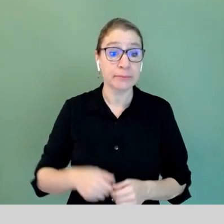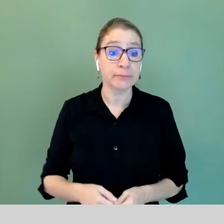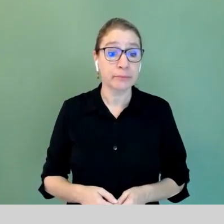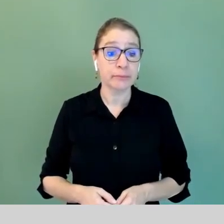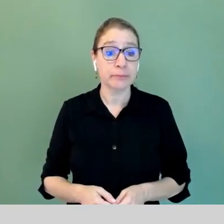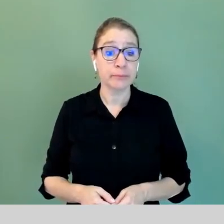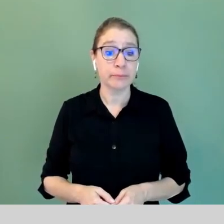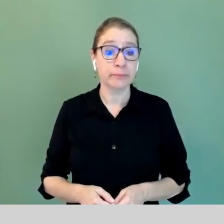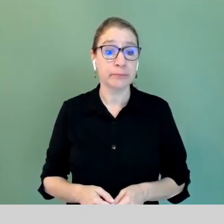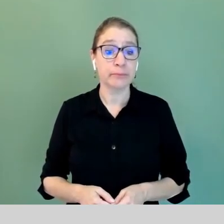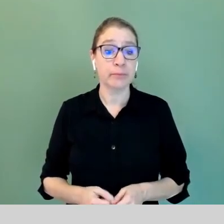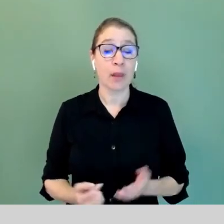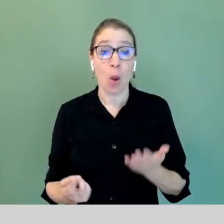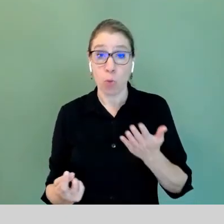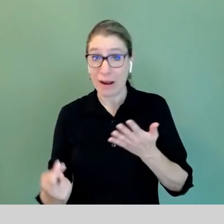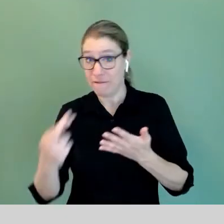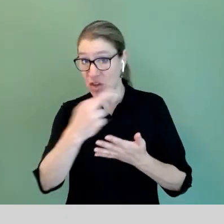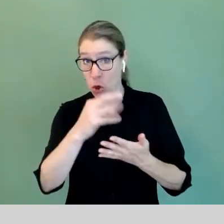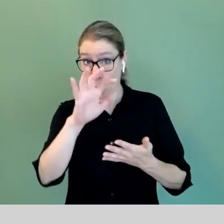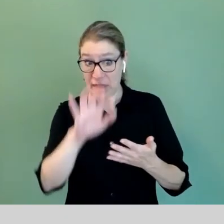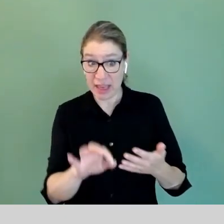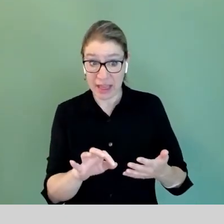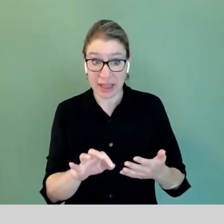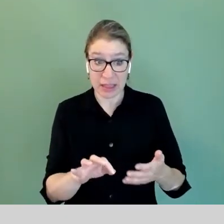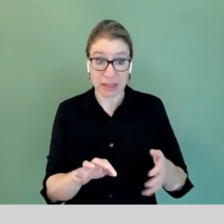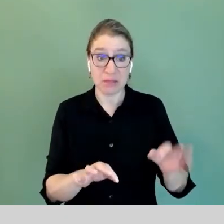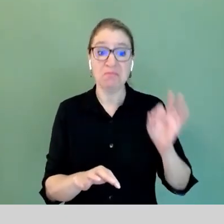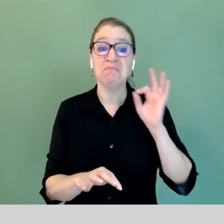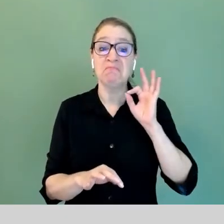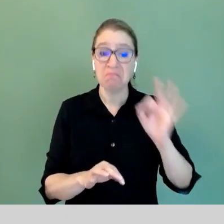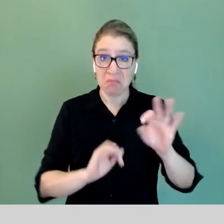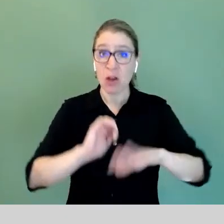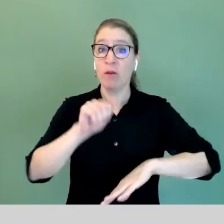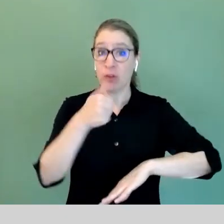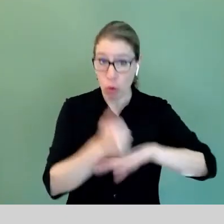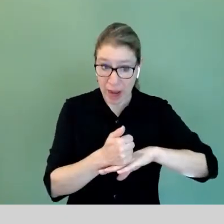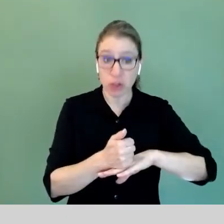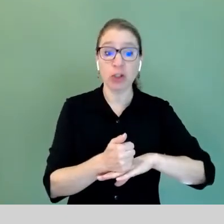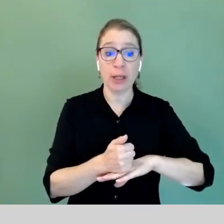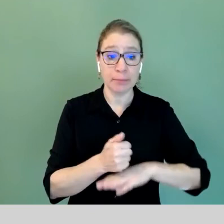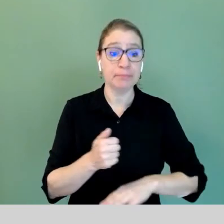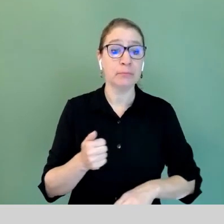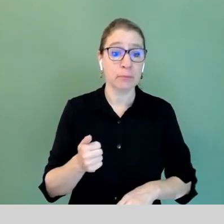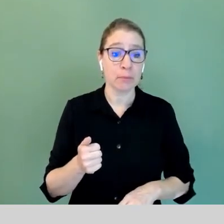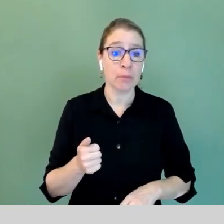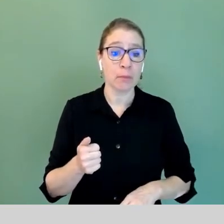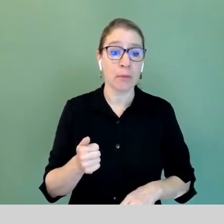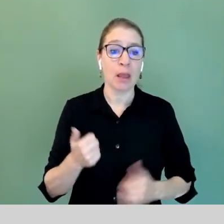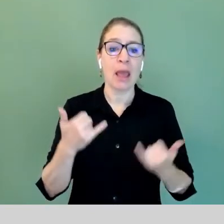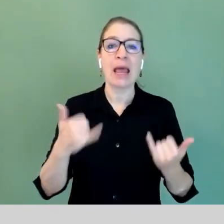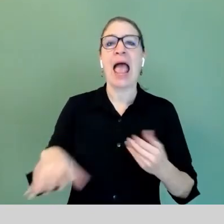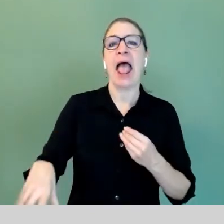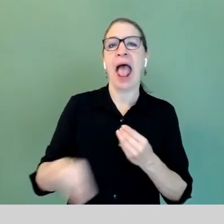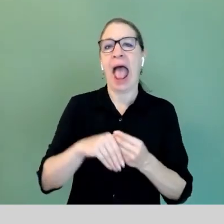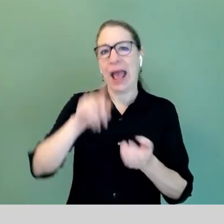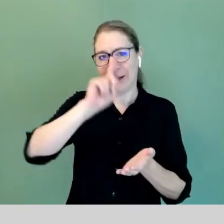I am going to review this. This is the configuration for the checkpoint. And then I'm going to add the checkpoint.